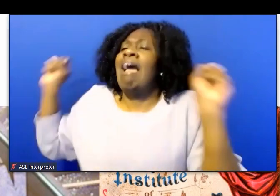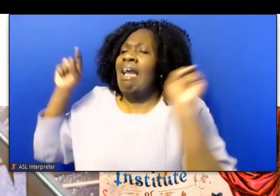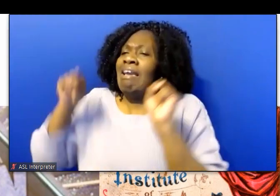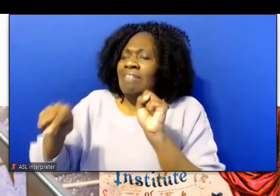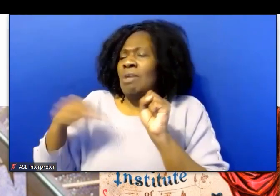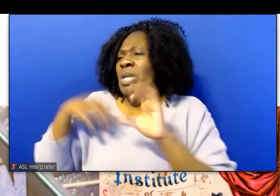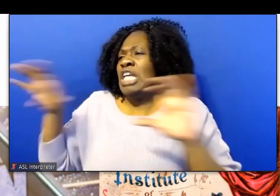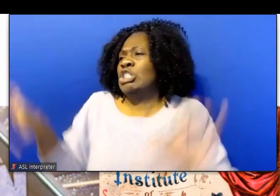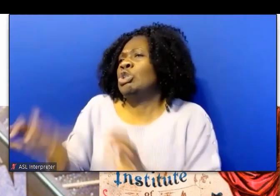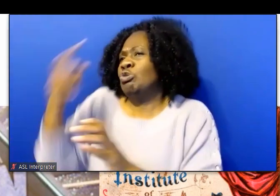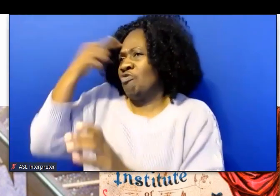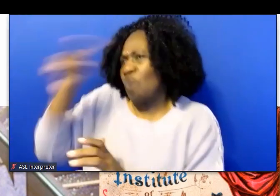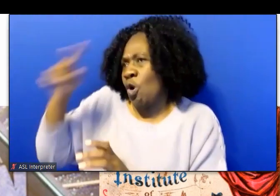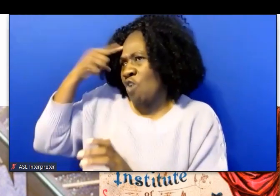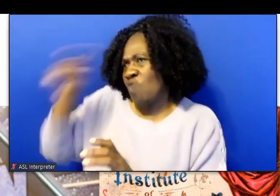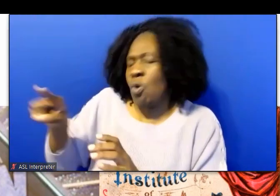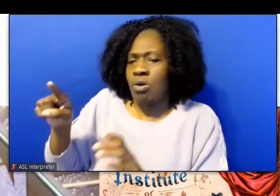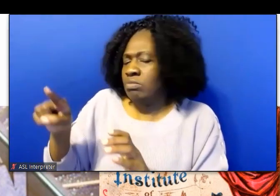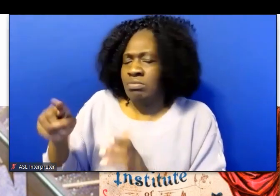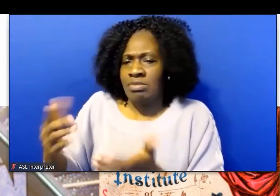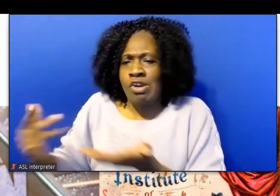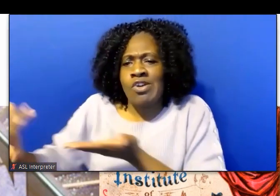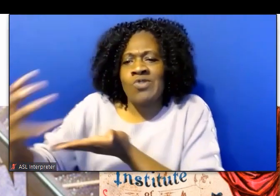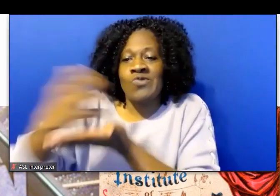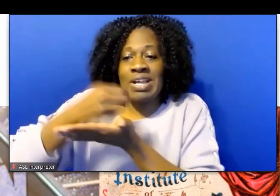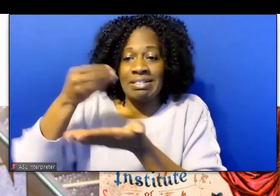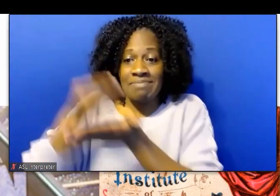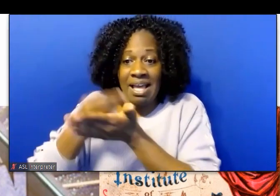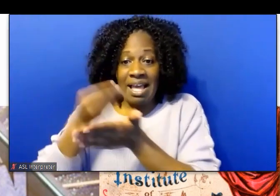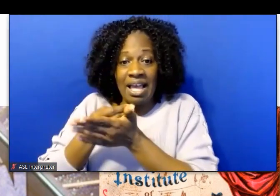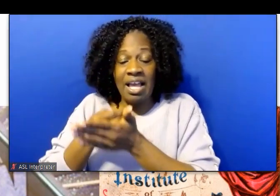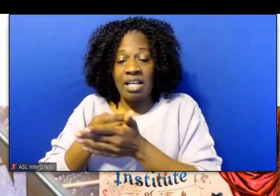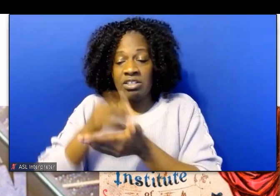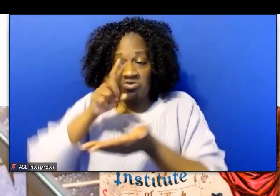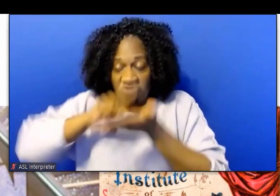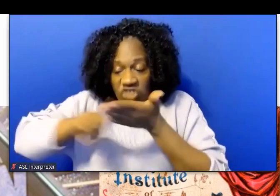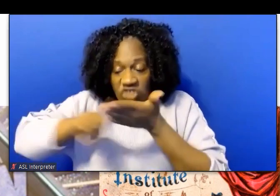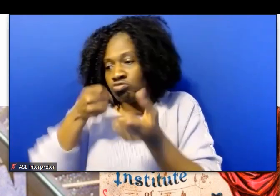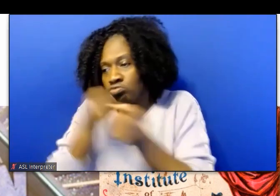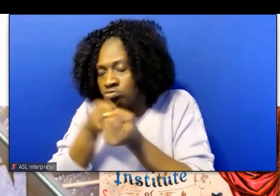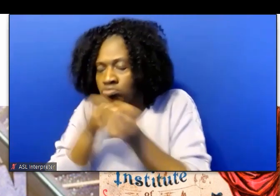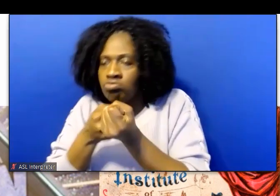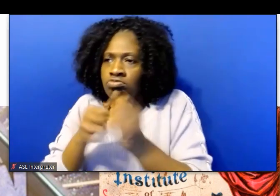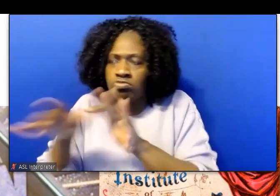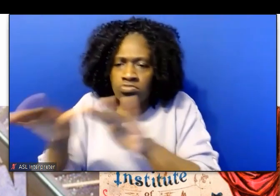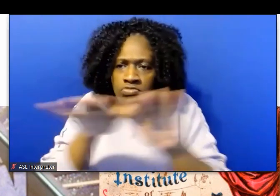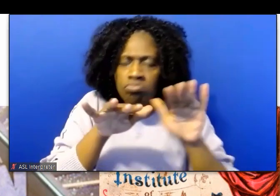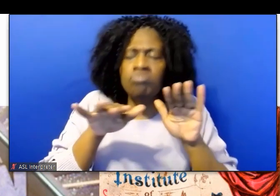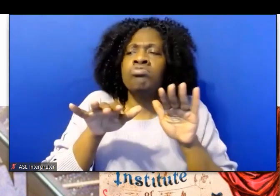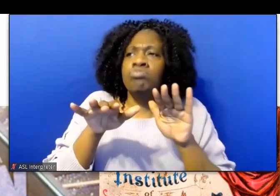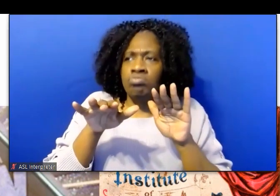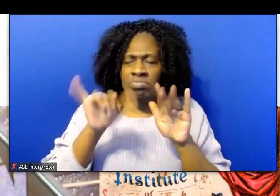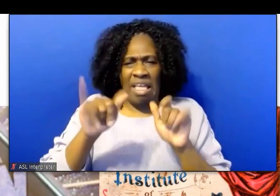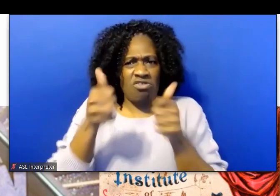Now raising money and supporting research and supports for people with disabilities is an awesome thing